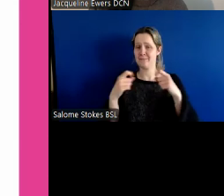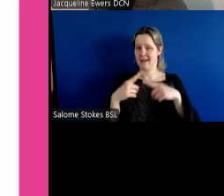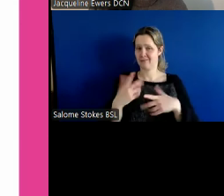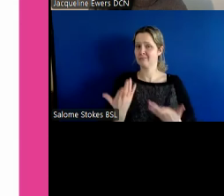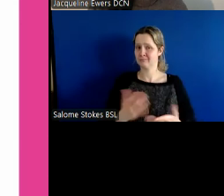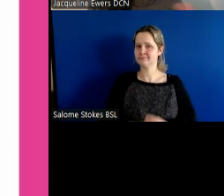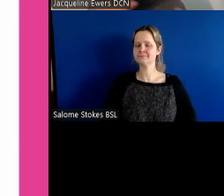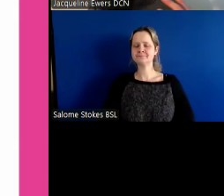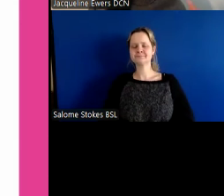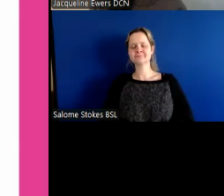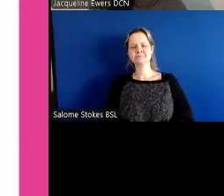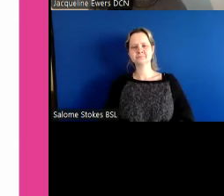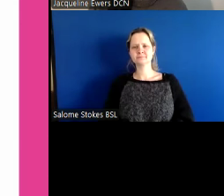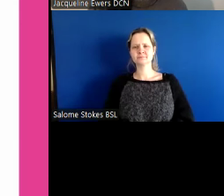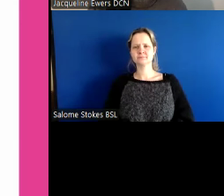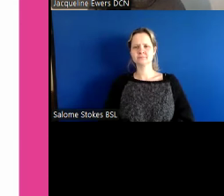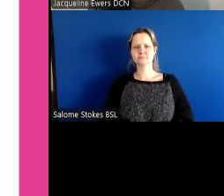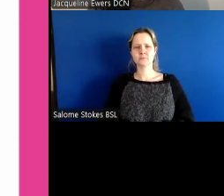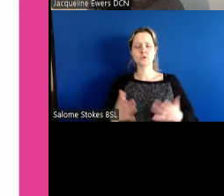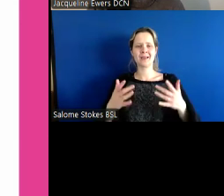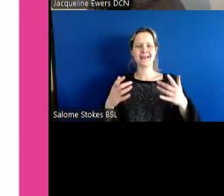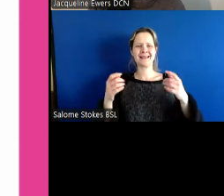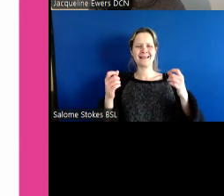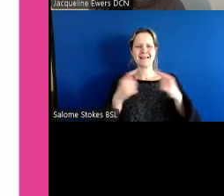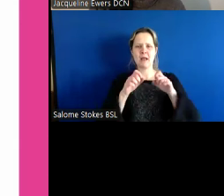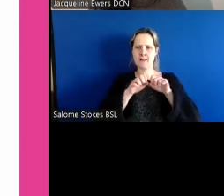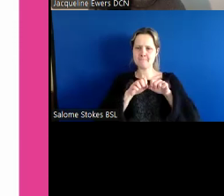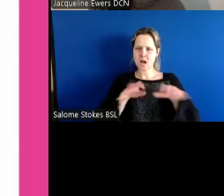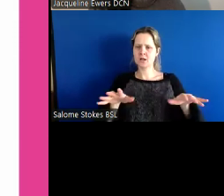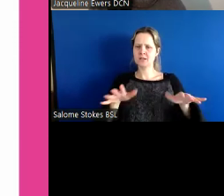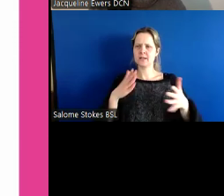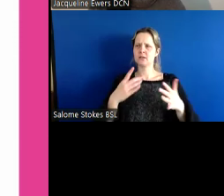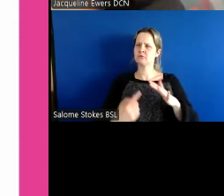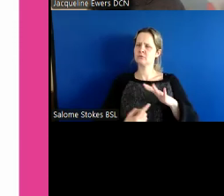Part of the reason email marketing is so effective is because of--